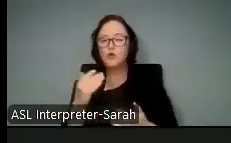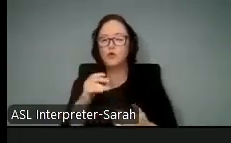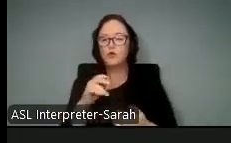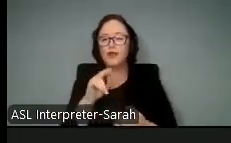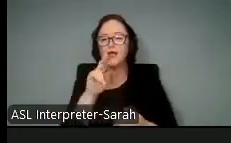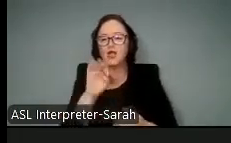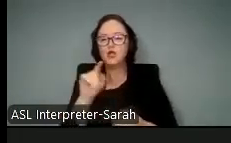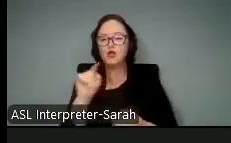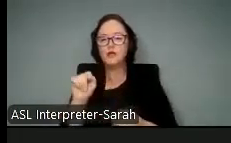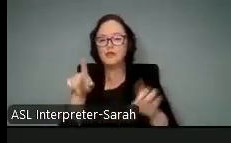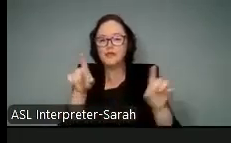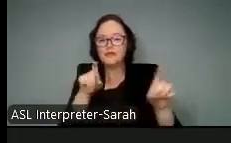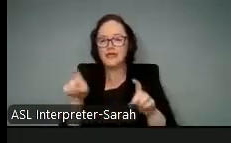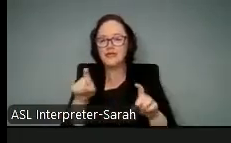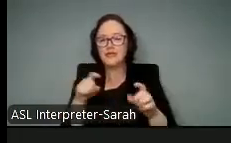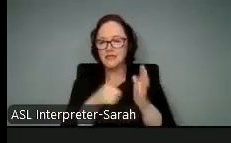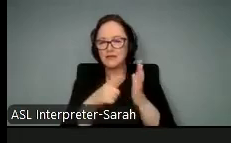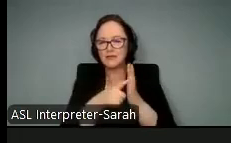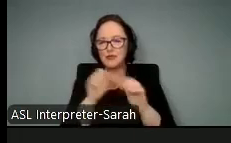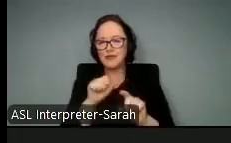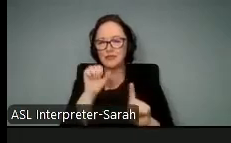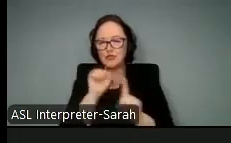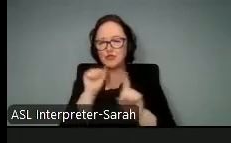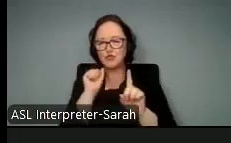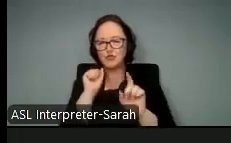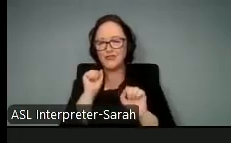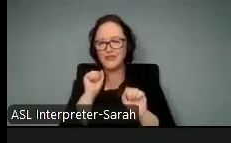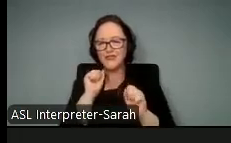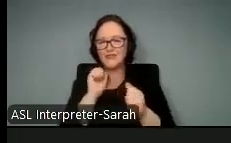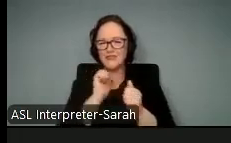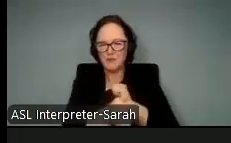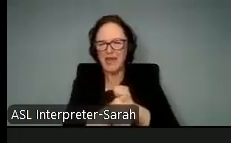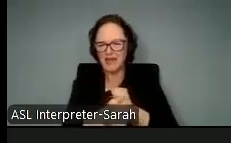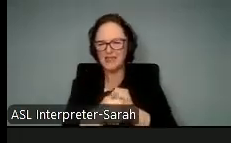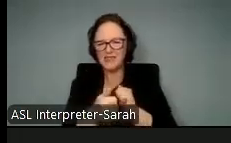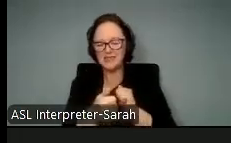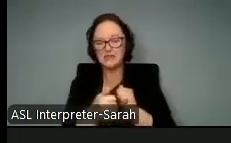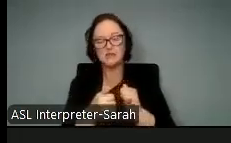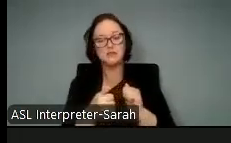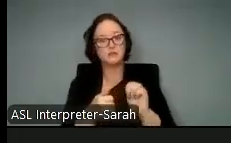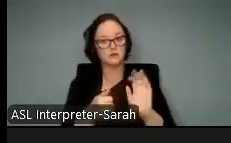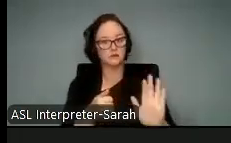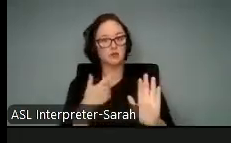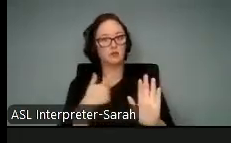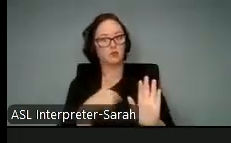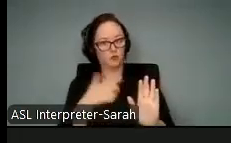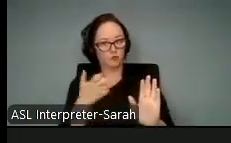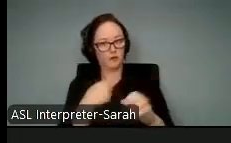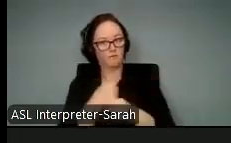without actually doing something all of the time. We want to make sure that we're building good components